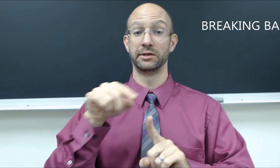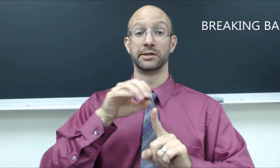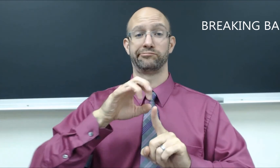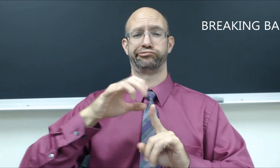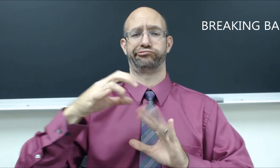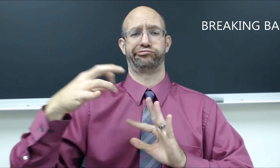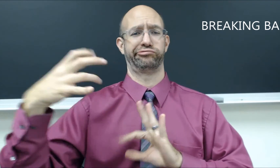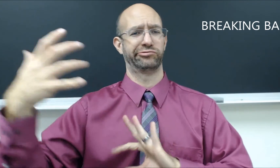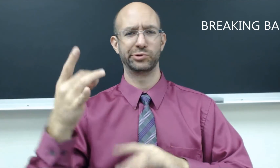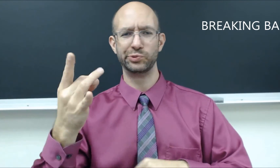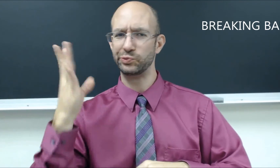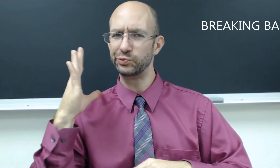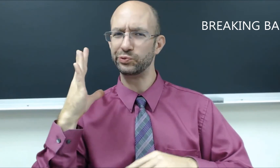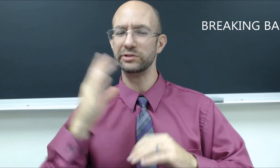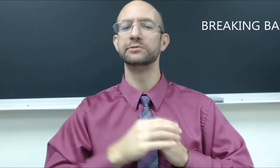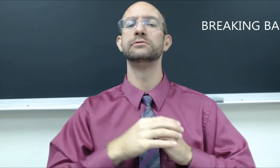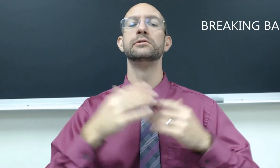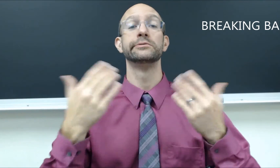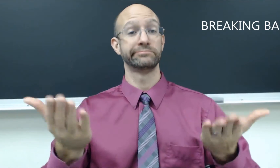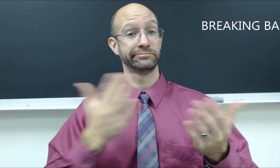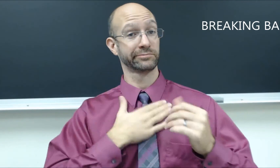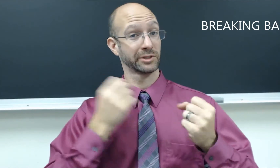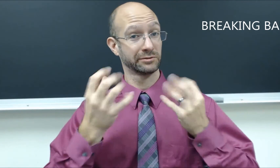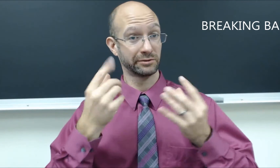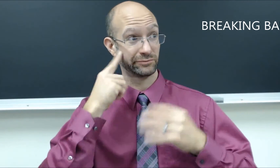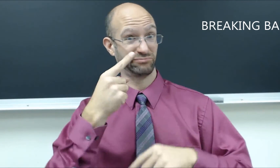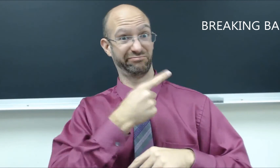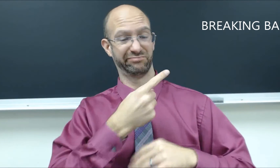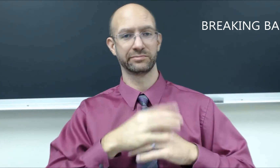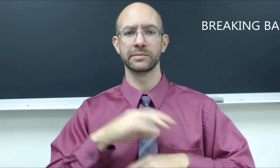So that mess that got worse and awful. So here's my sign for that TV show, "Breaking Bad."